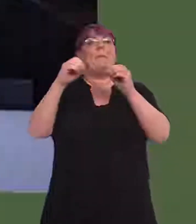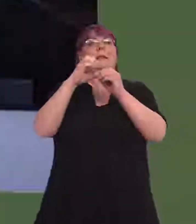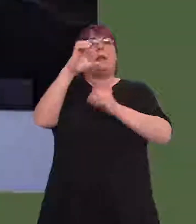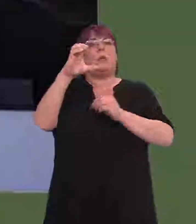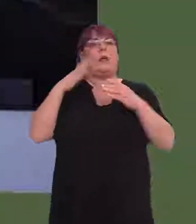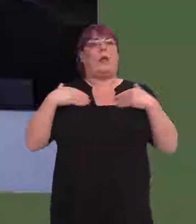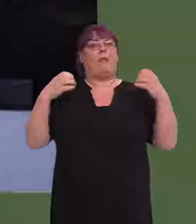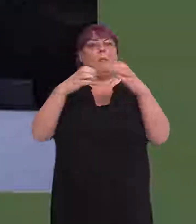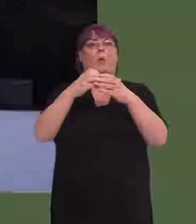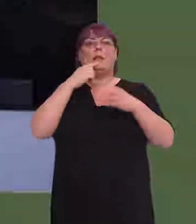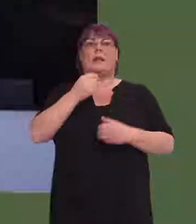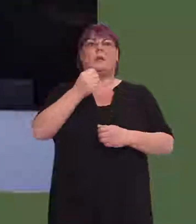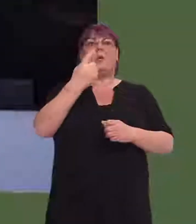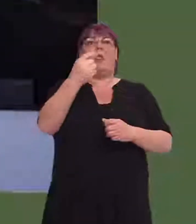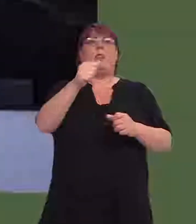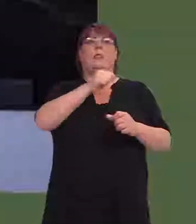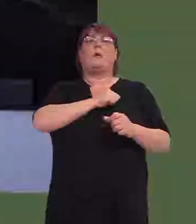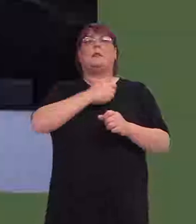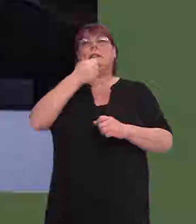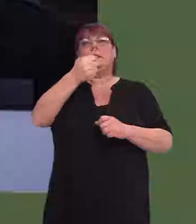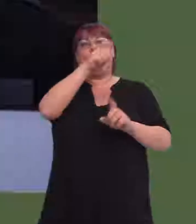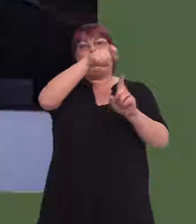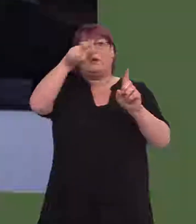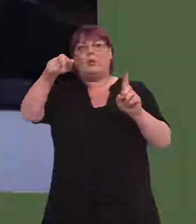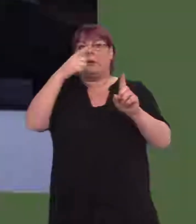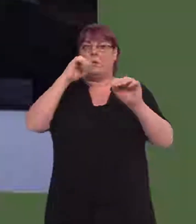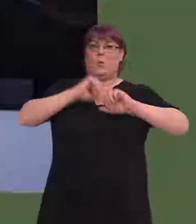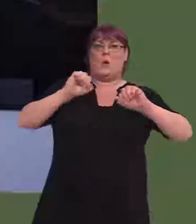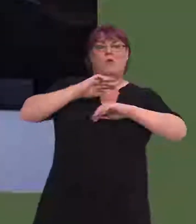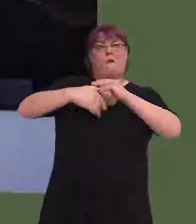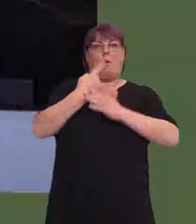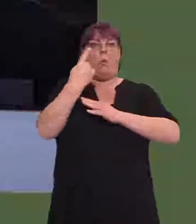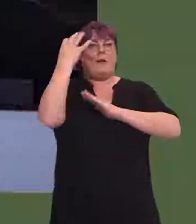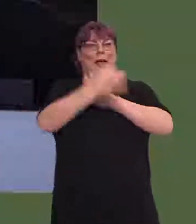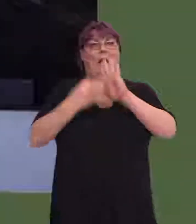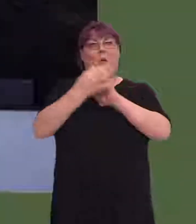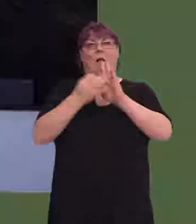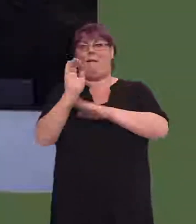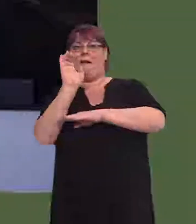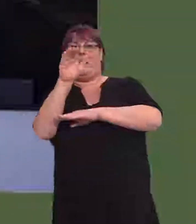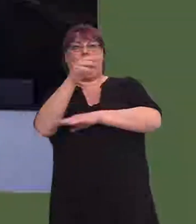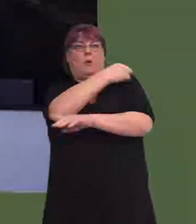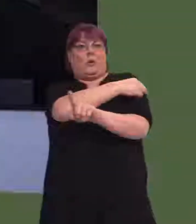that 1,010 patients had faced handovers of more than an hour outside their hospitals in October.